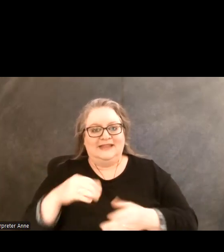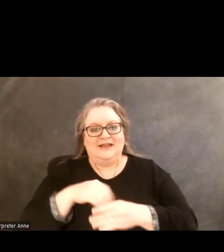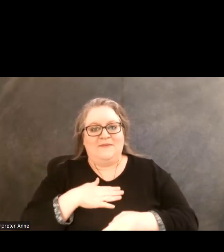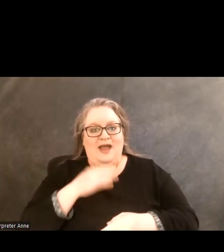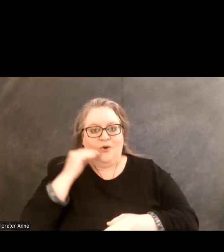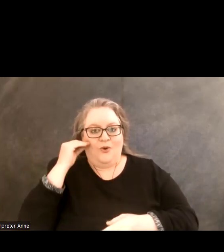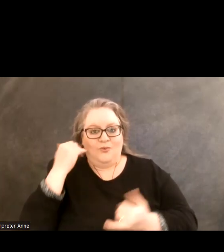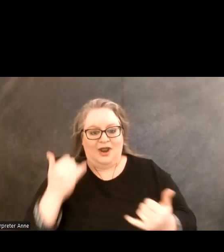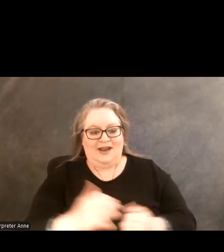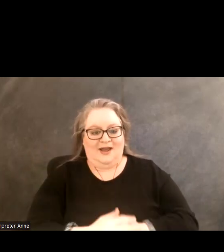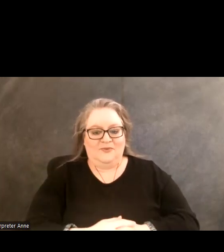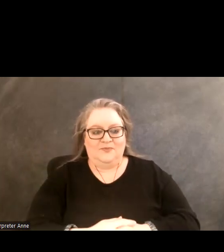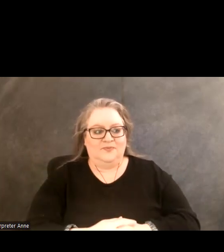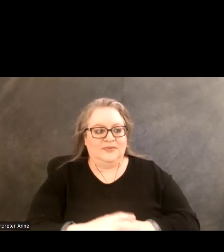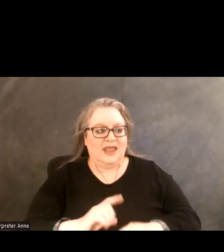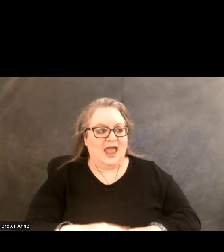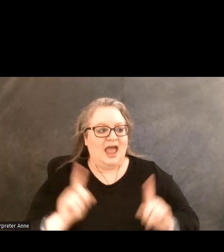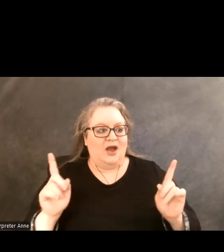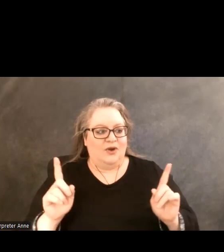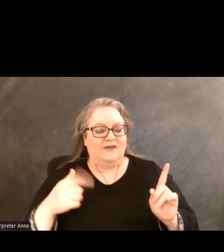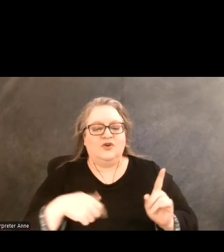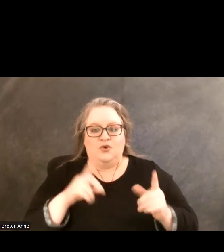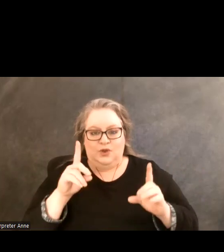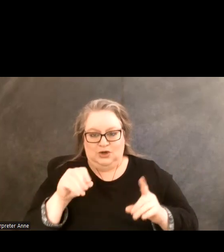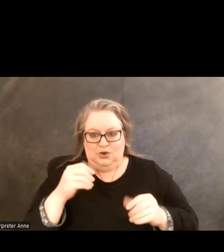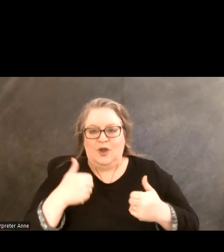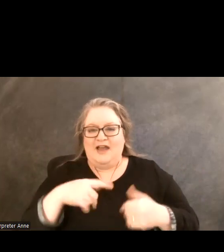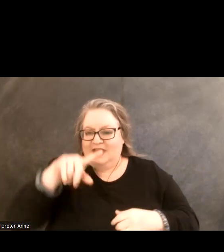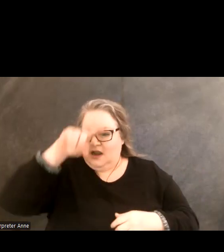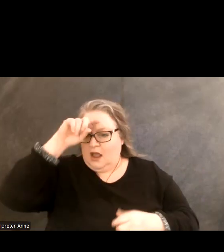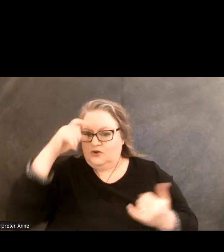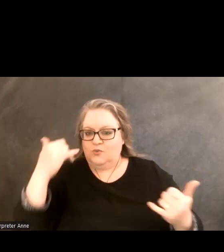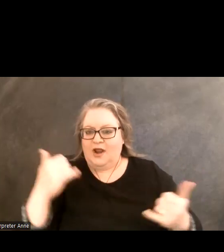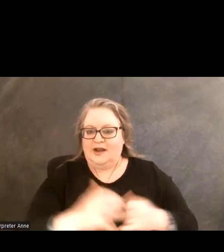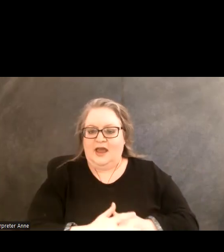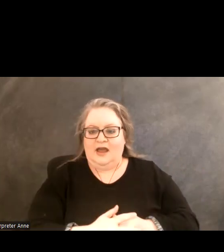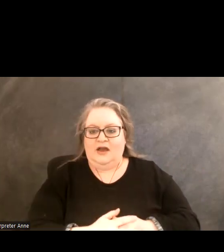However, we do have the conundrum here that streaming